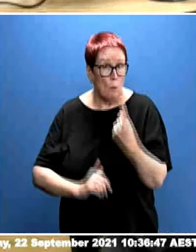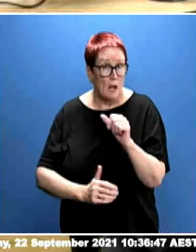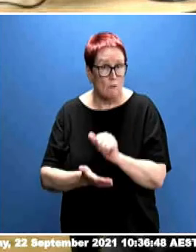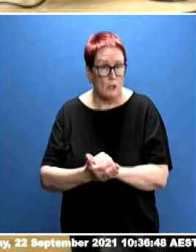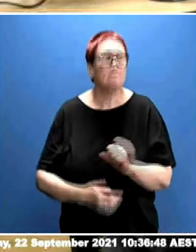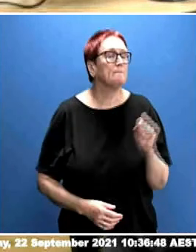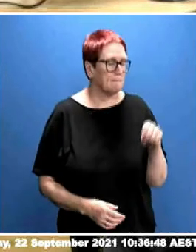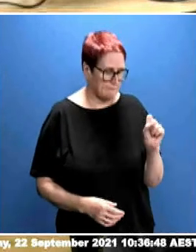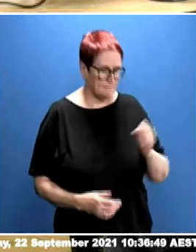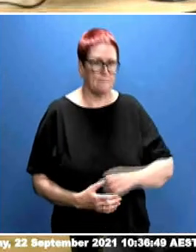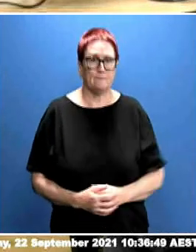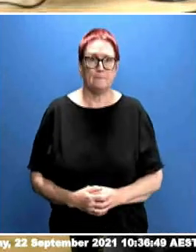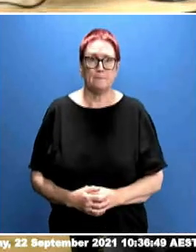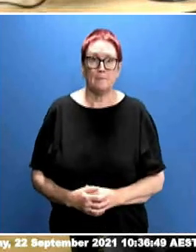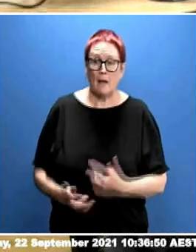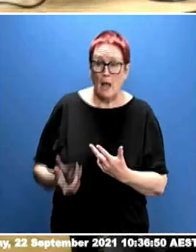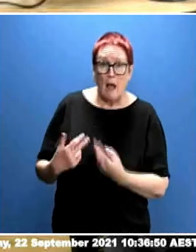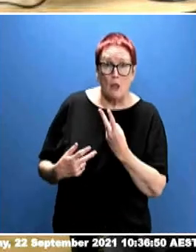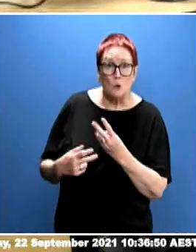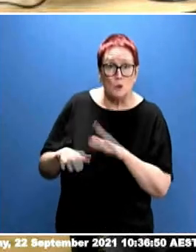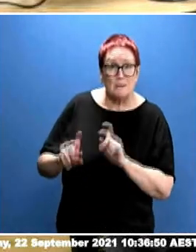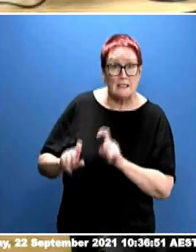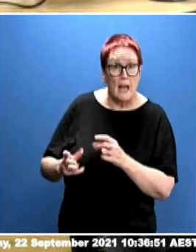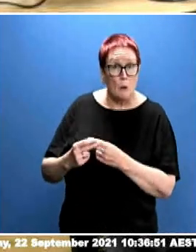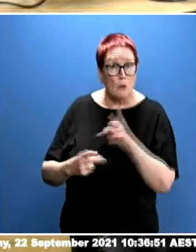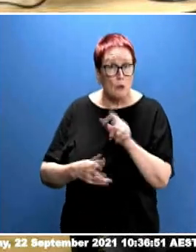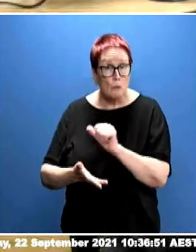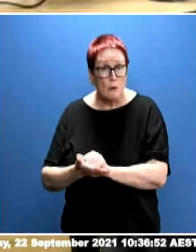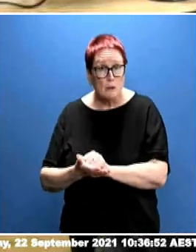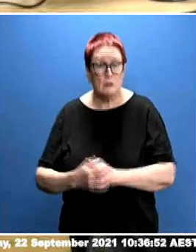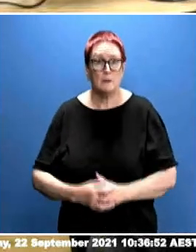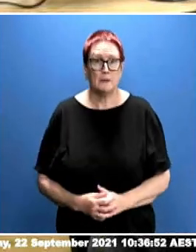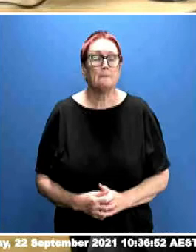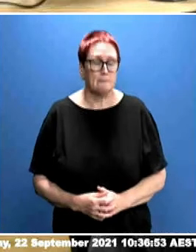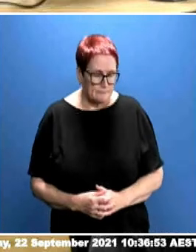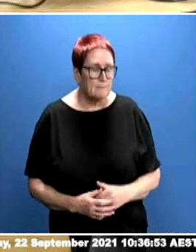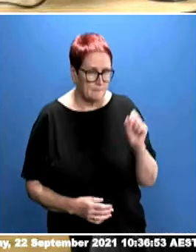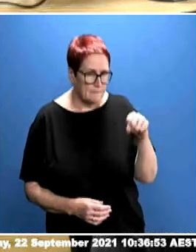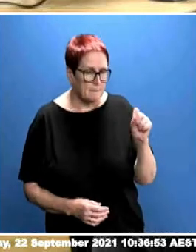And your two older children had remained with you at that stage? Yes.